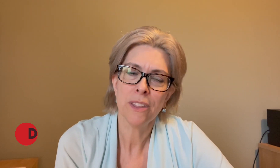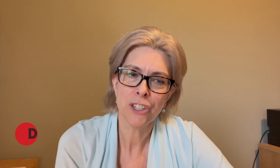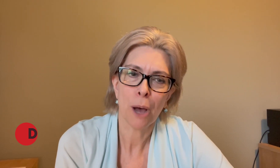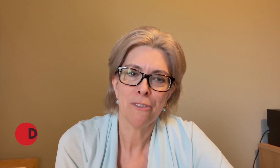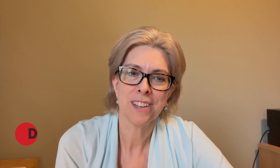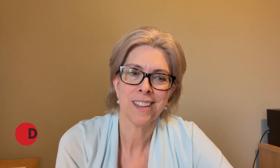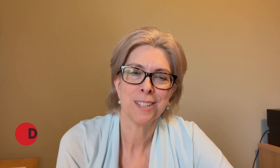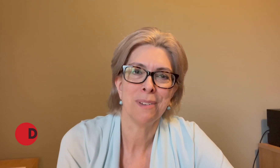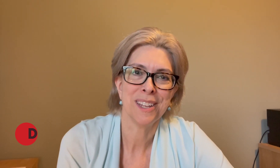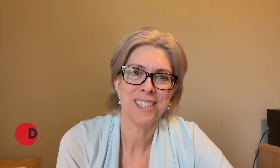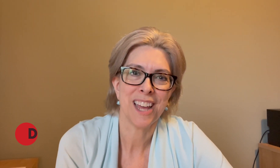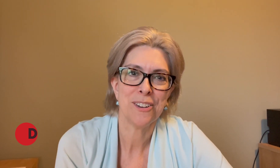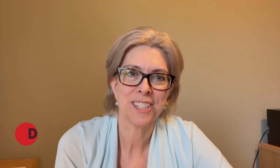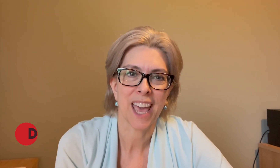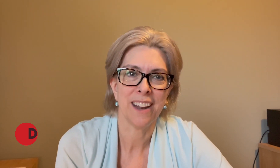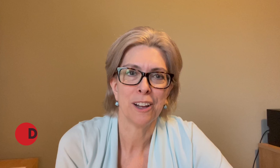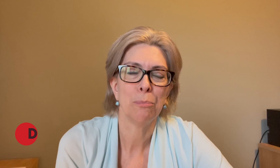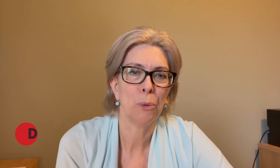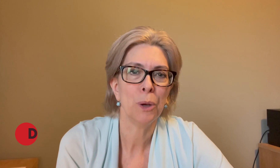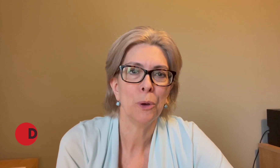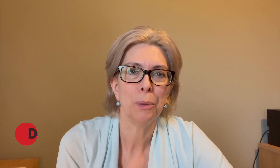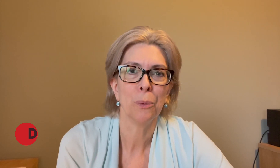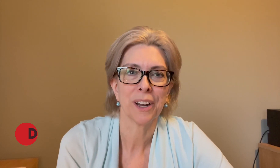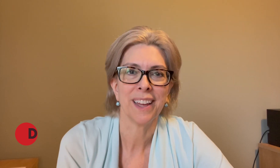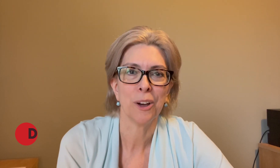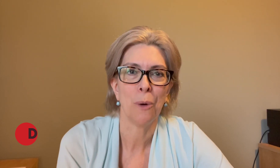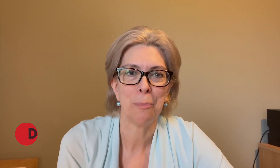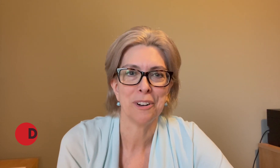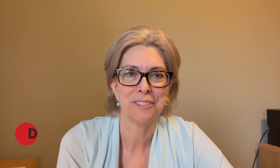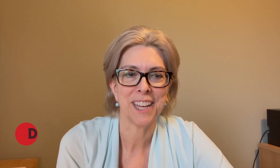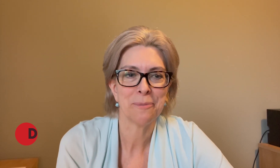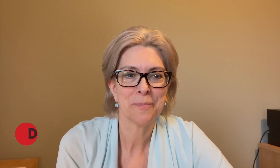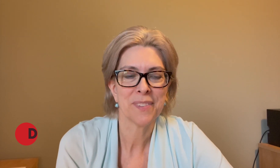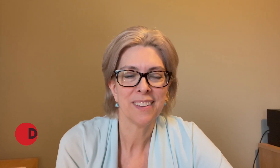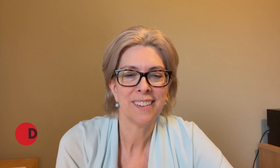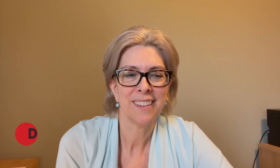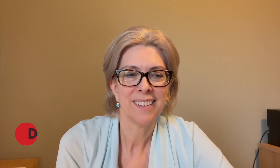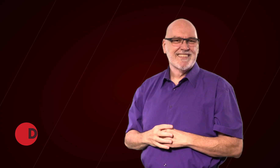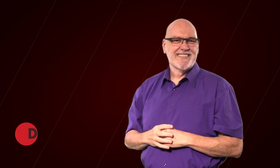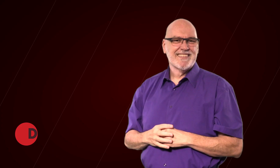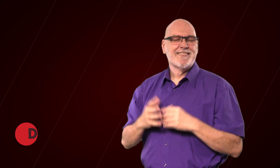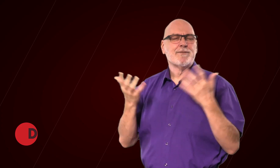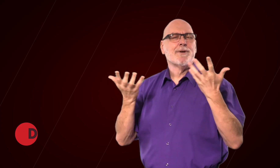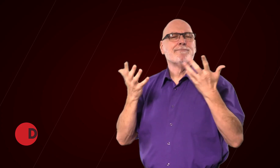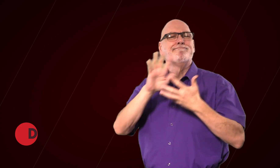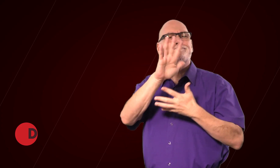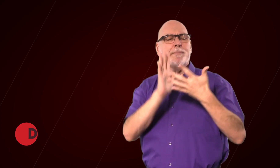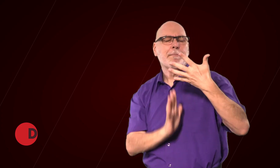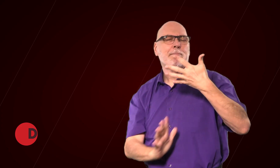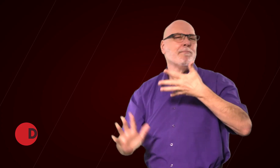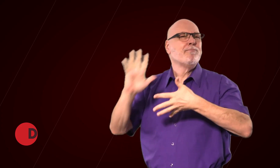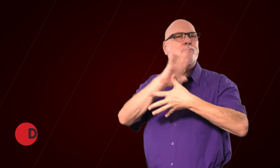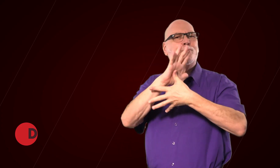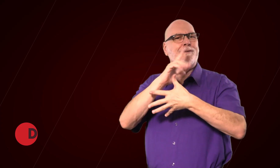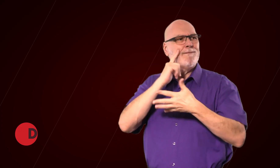that will be the job of Accessibility Standards Canada but we will be working cooperatively. [Anselmo]: What are your priorities for